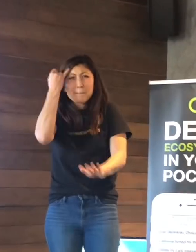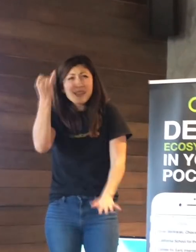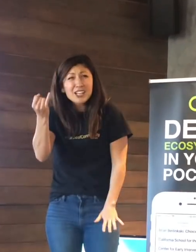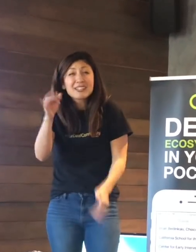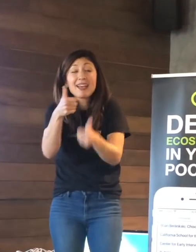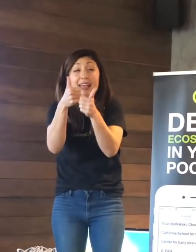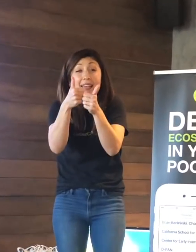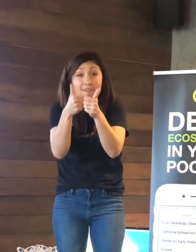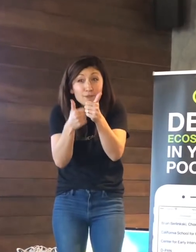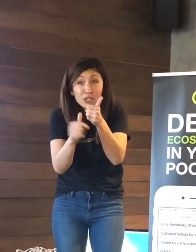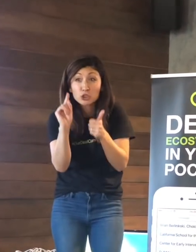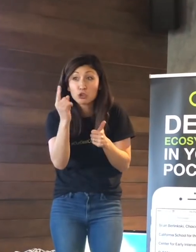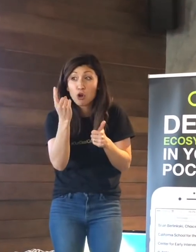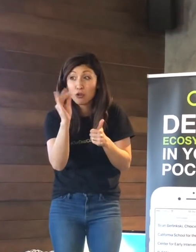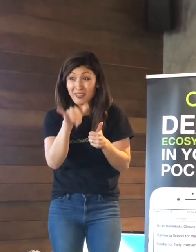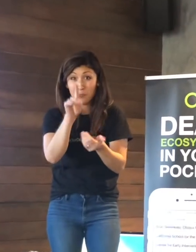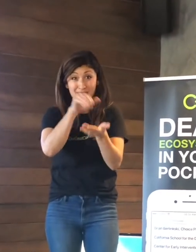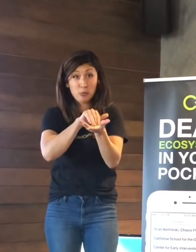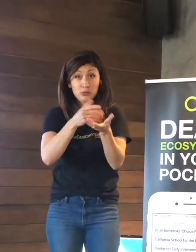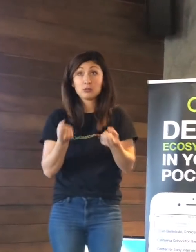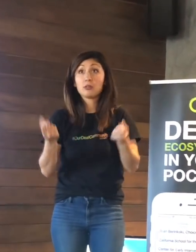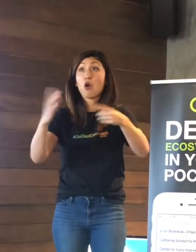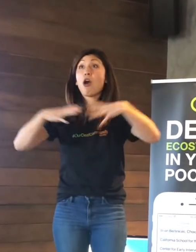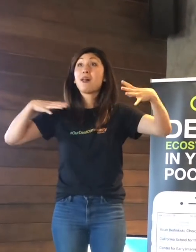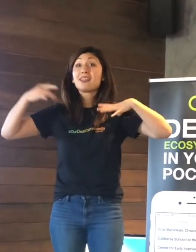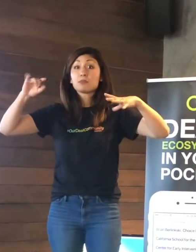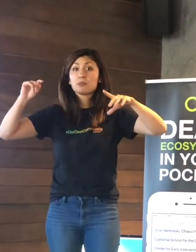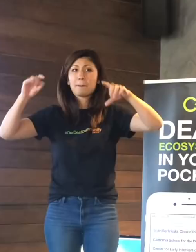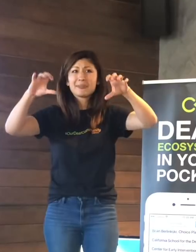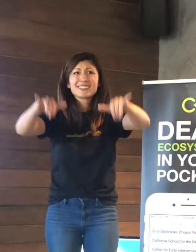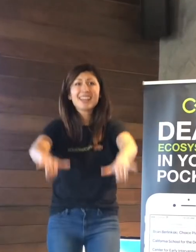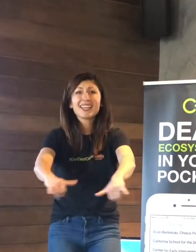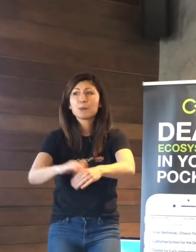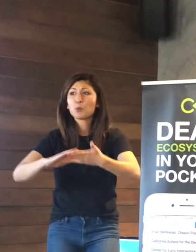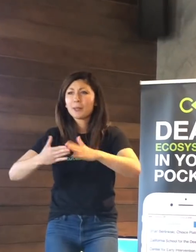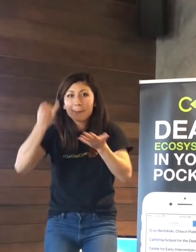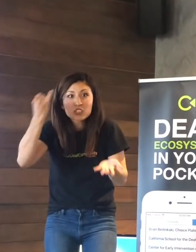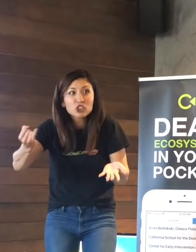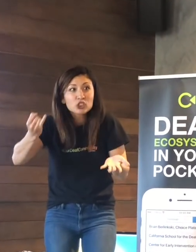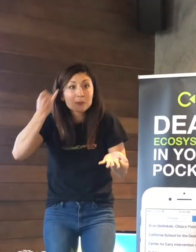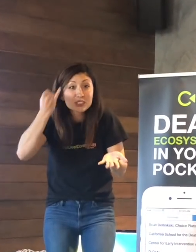Imagine if every dollar of that expense towards holiday gifts stayed in the community.